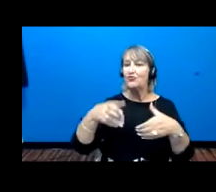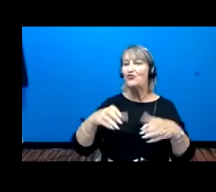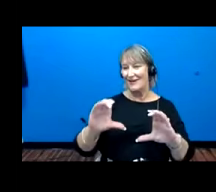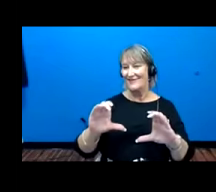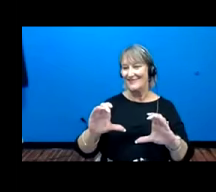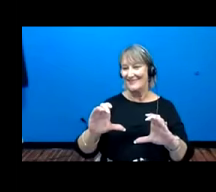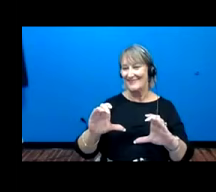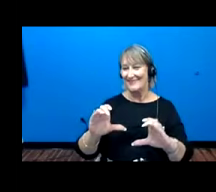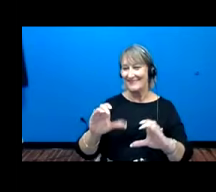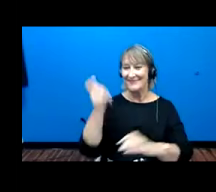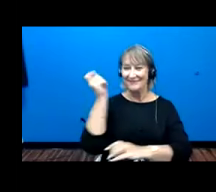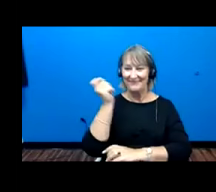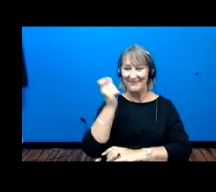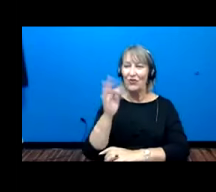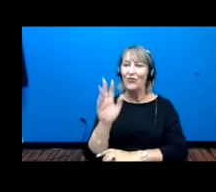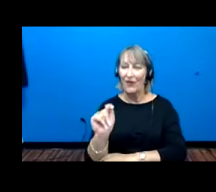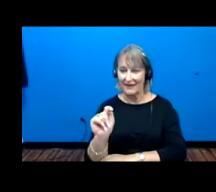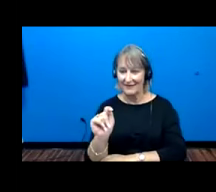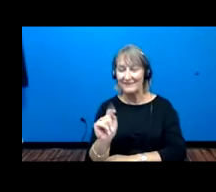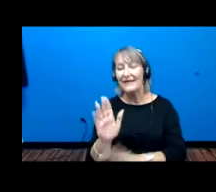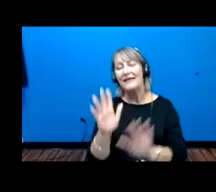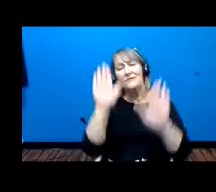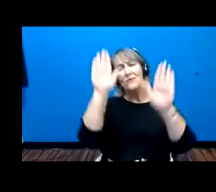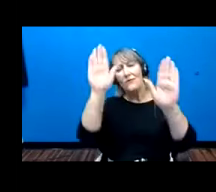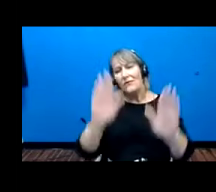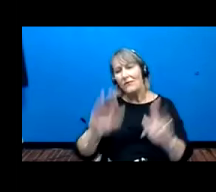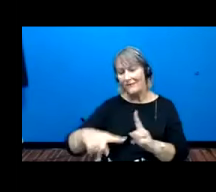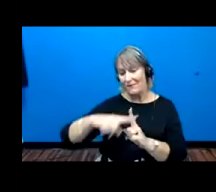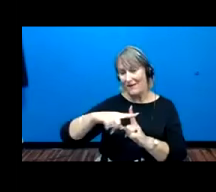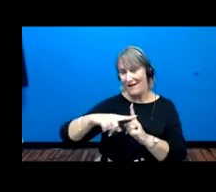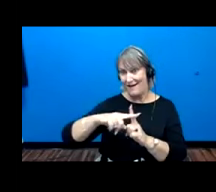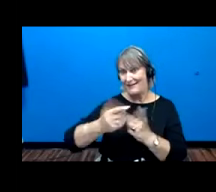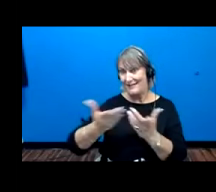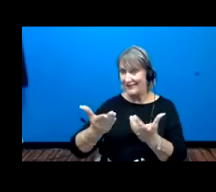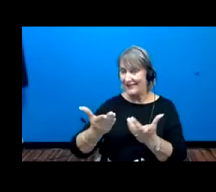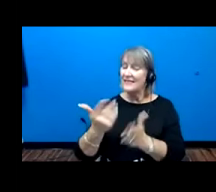and it's another one of those positive aspects that I think sometimes is on the periphery of the work,